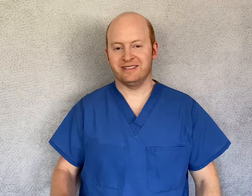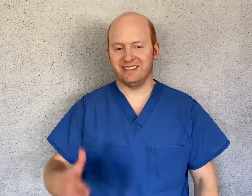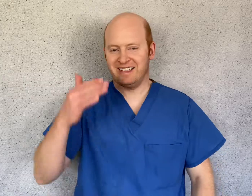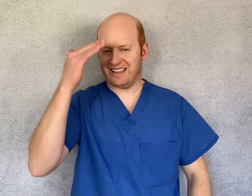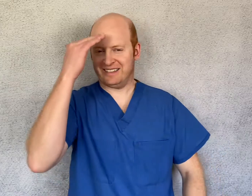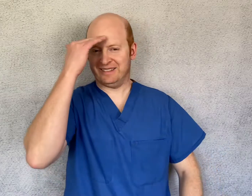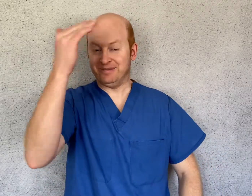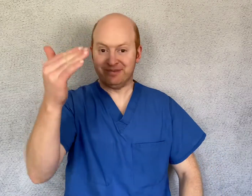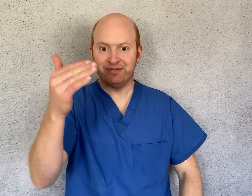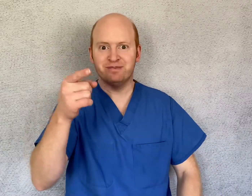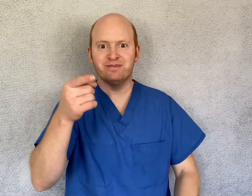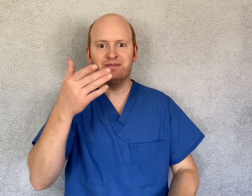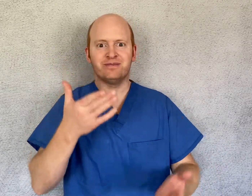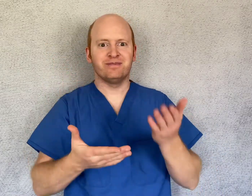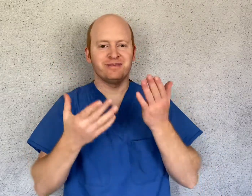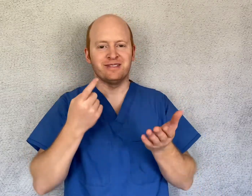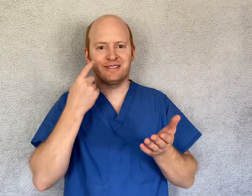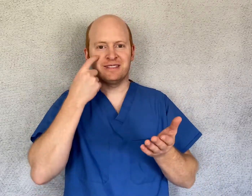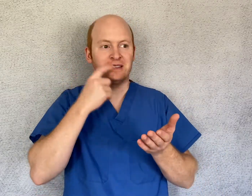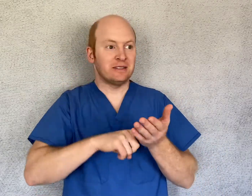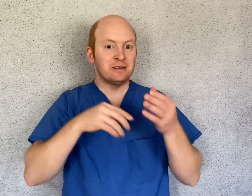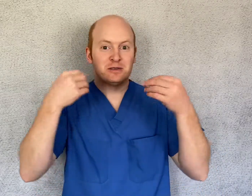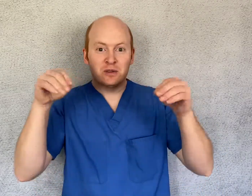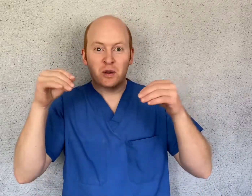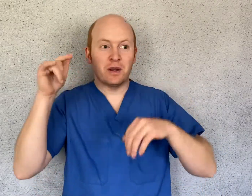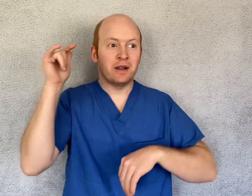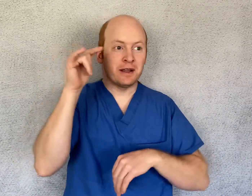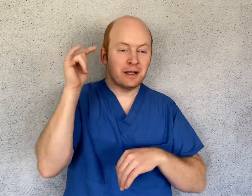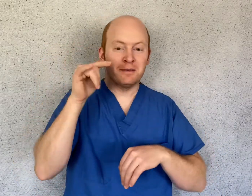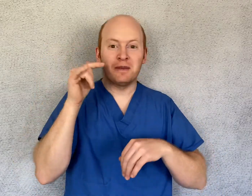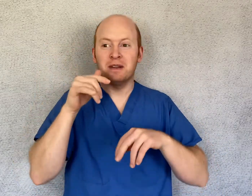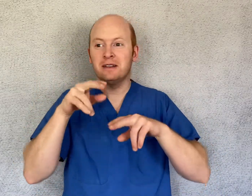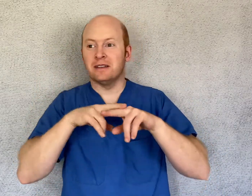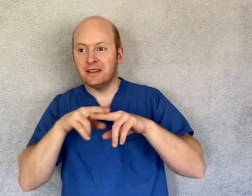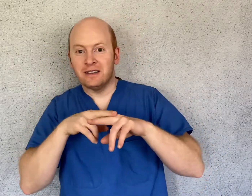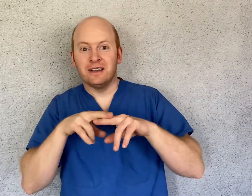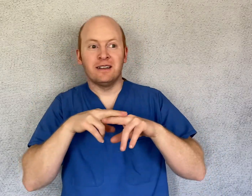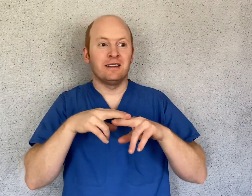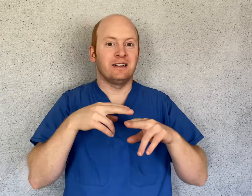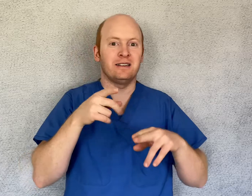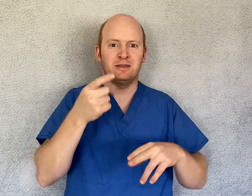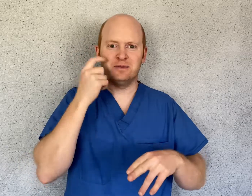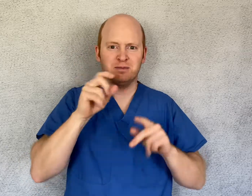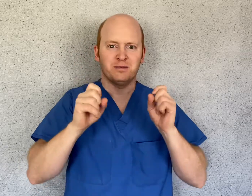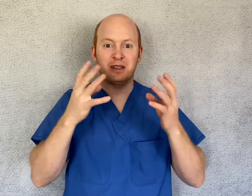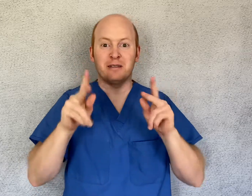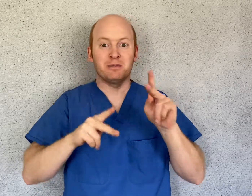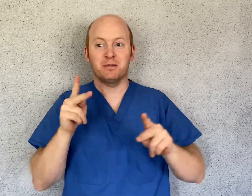Hello! You may have noticed at stores, airports, train stations